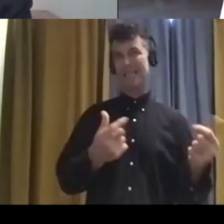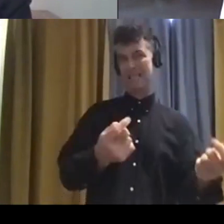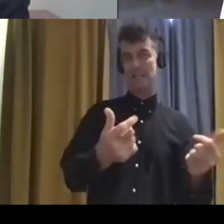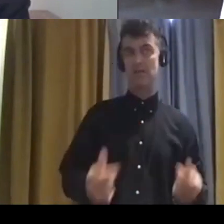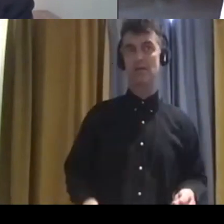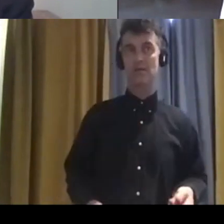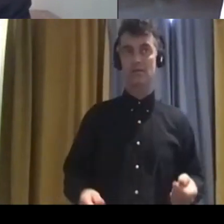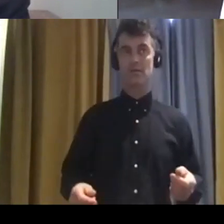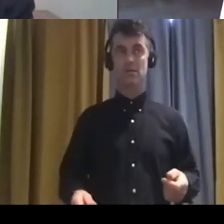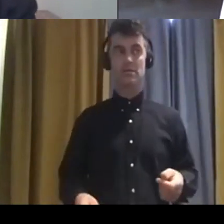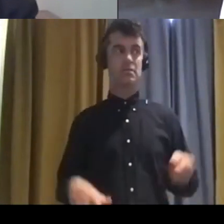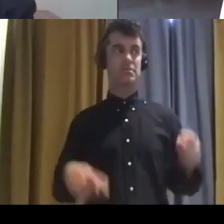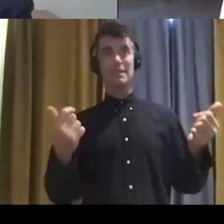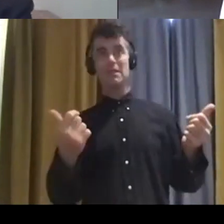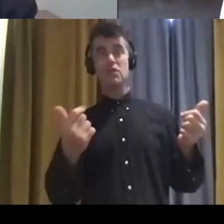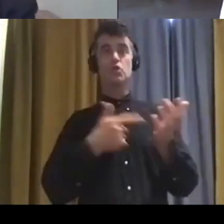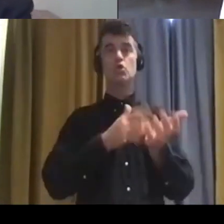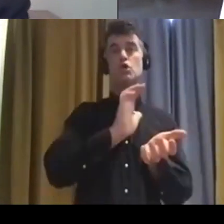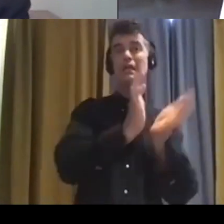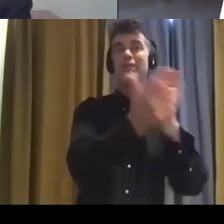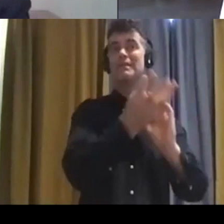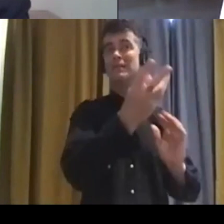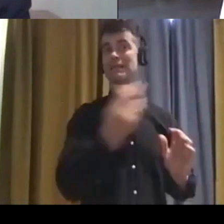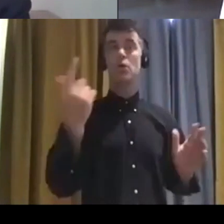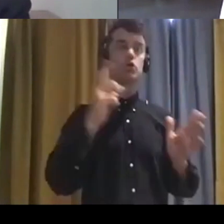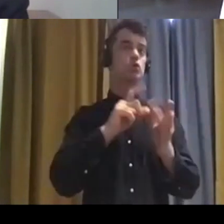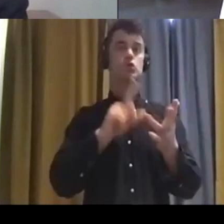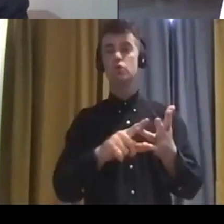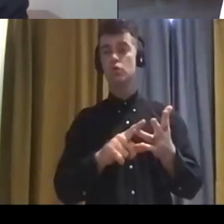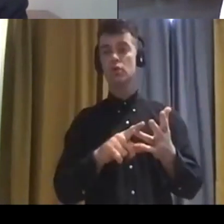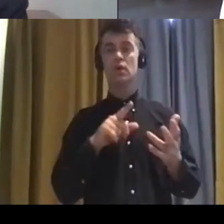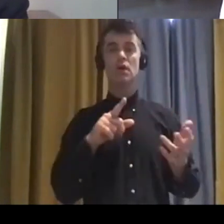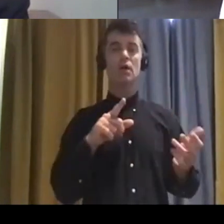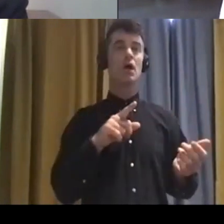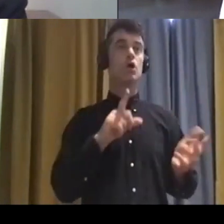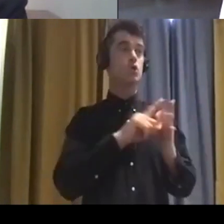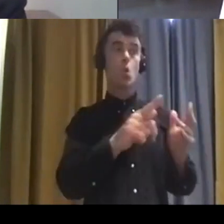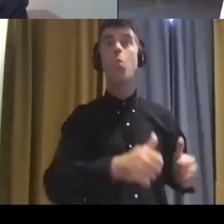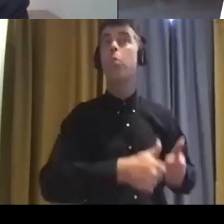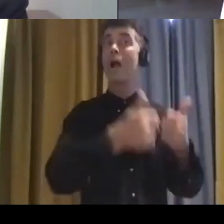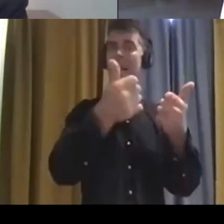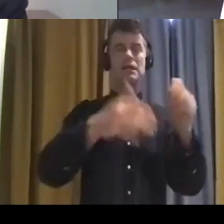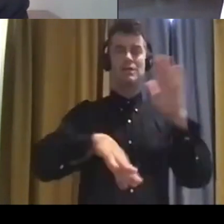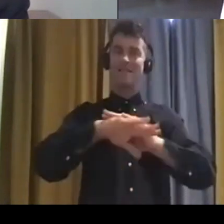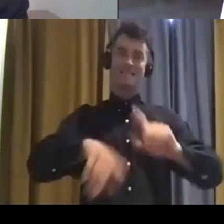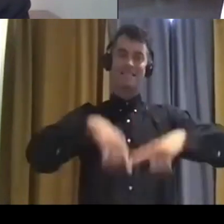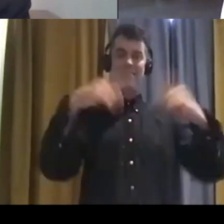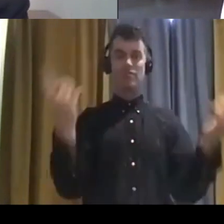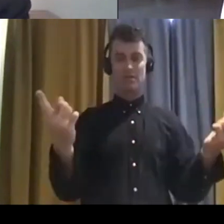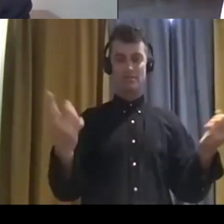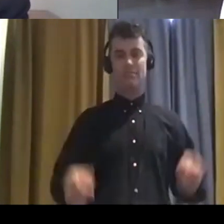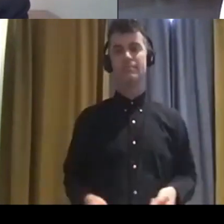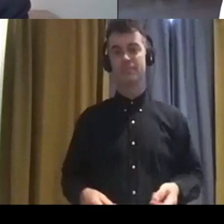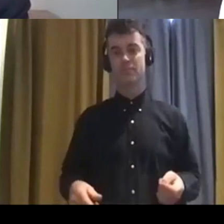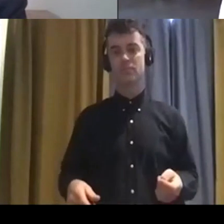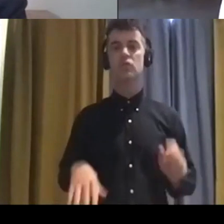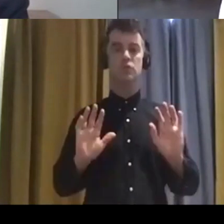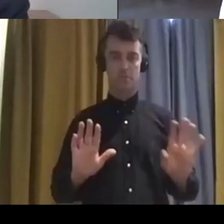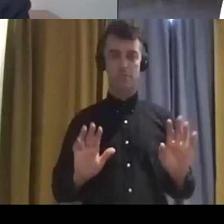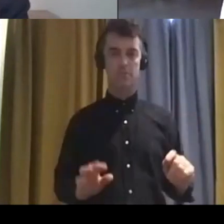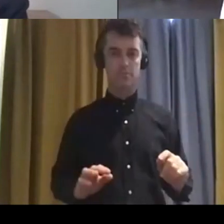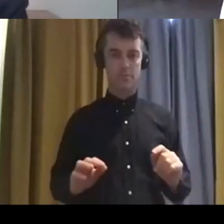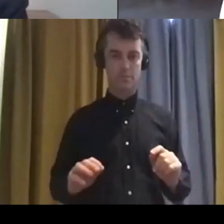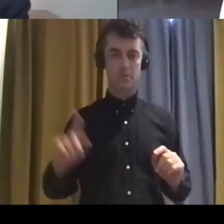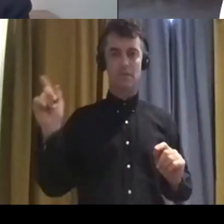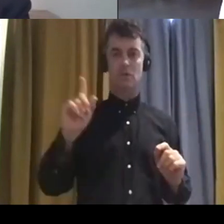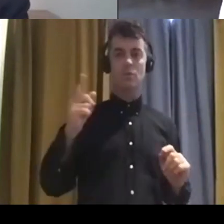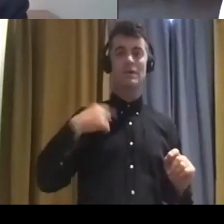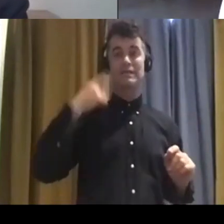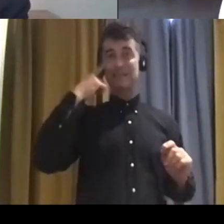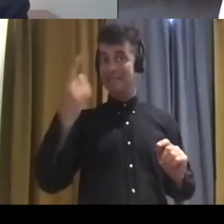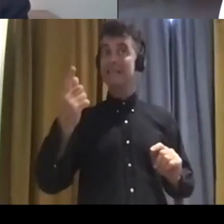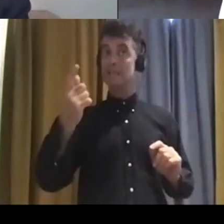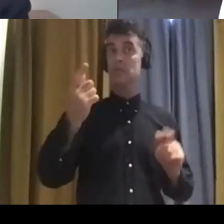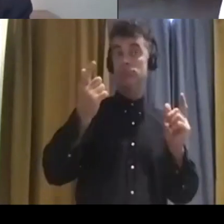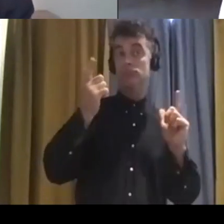easy, it's easy to convince somebody to do this. To do it well is a completely different